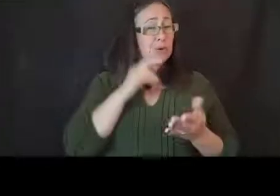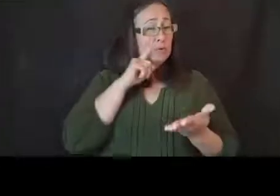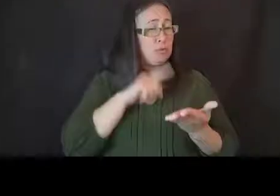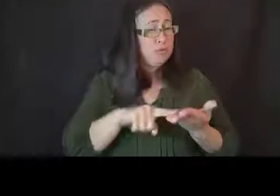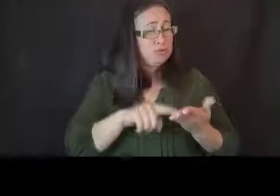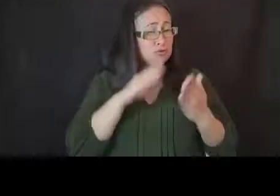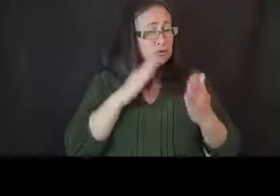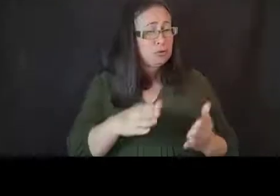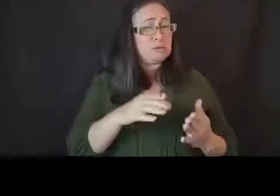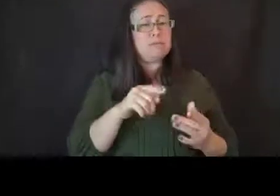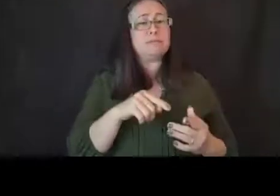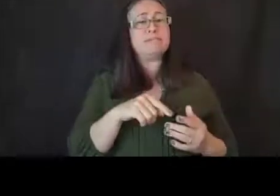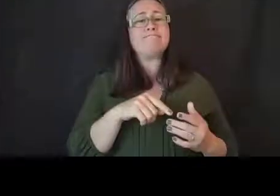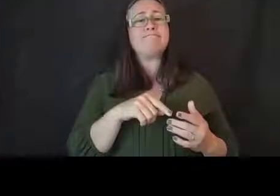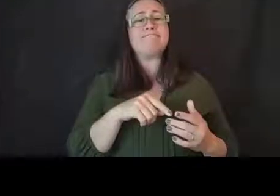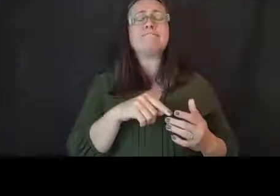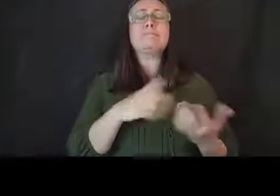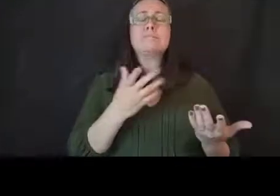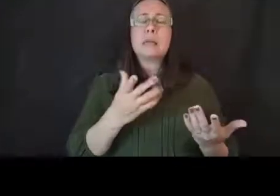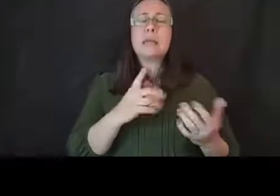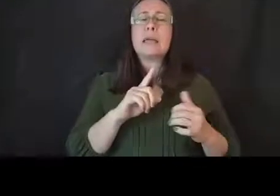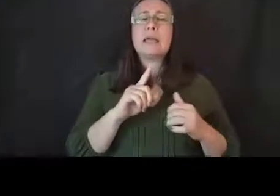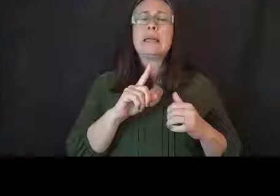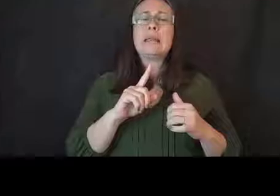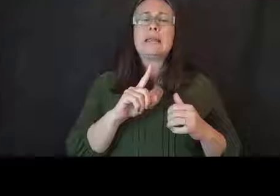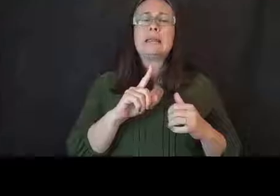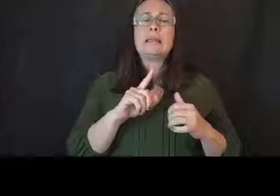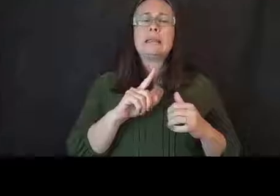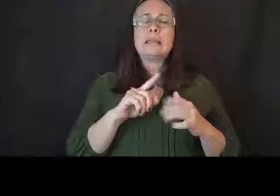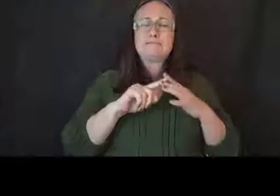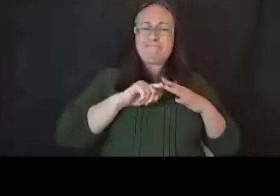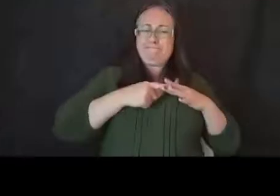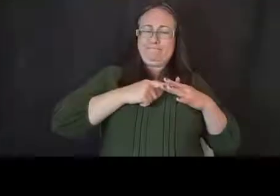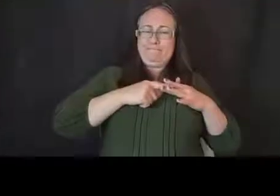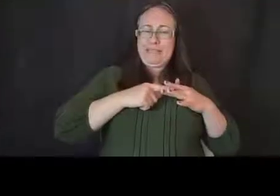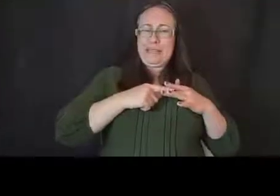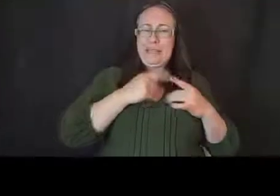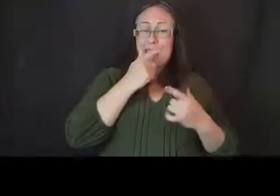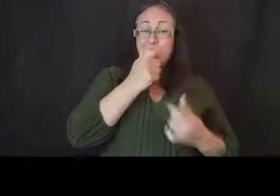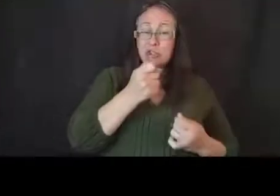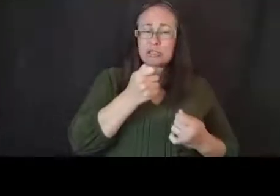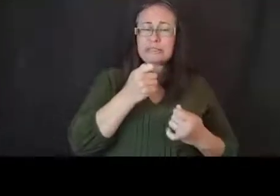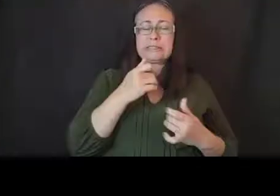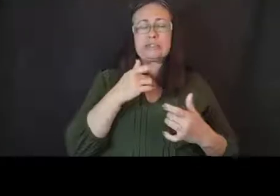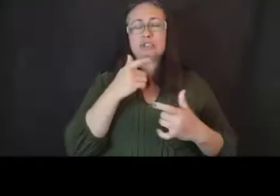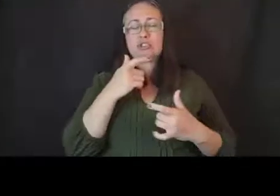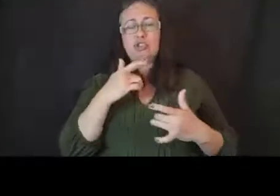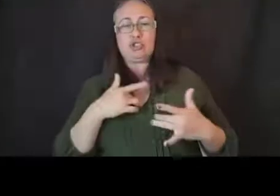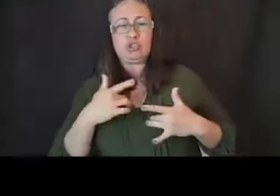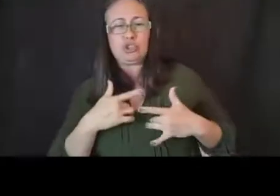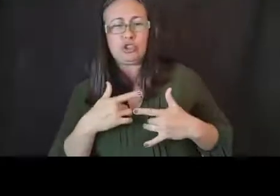The initial interest in this or, I guess, concern with reproducibility came about,